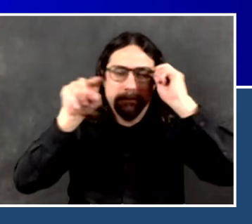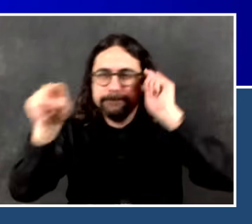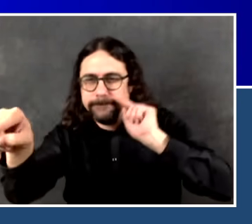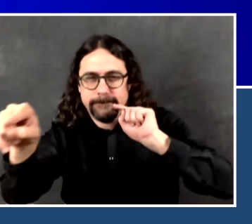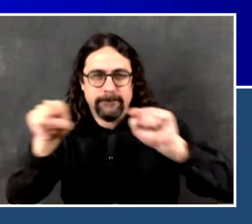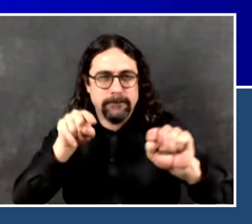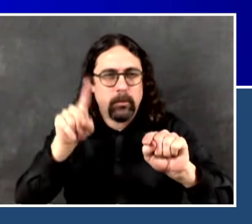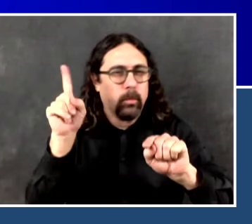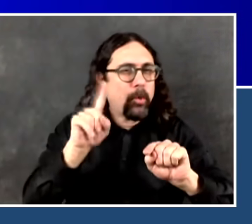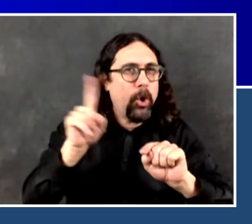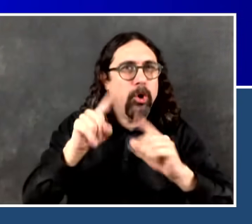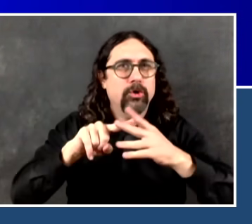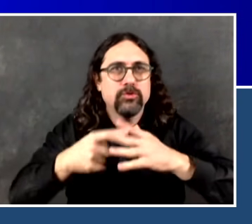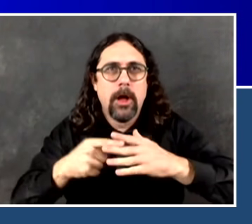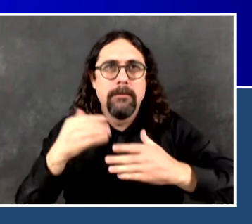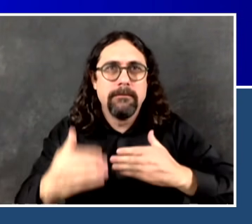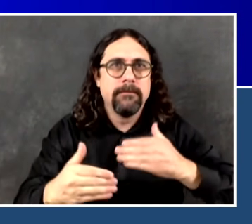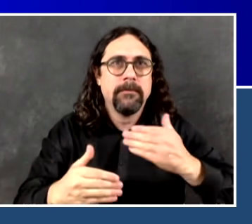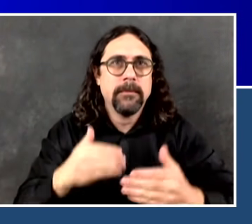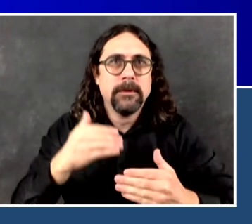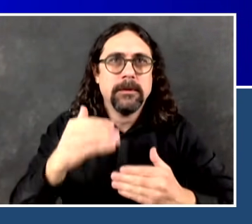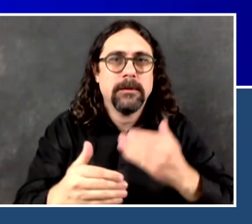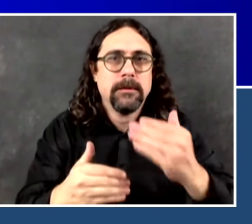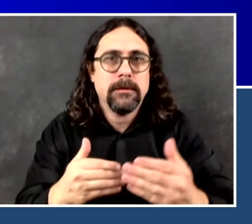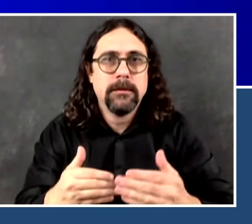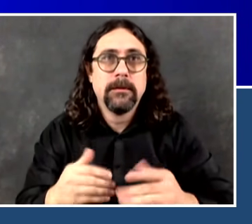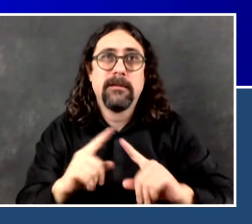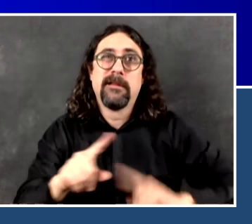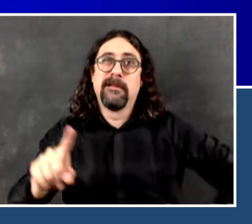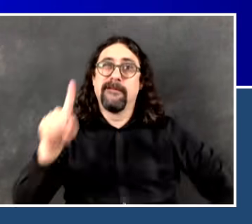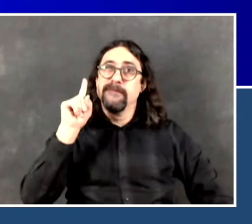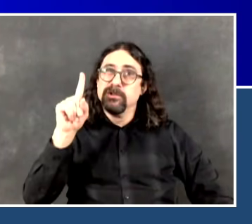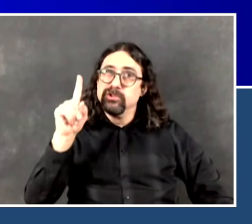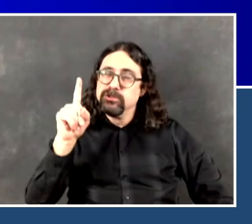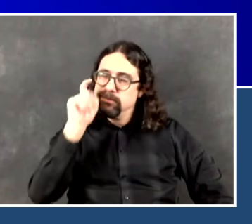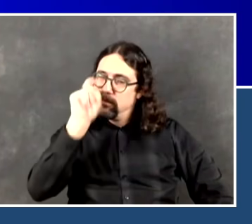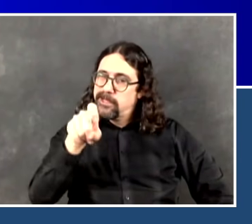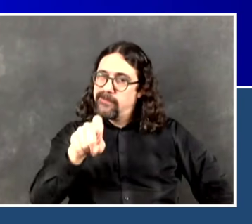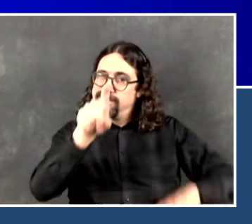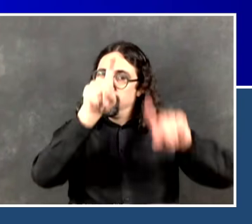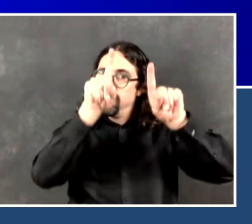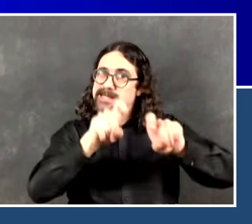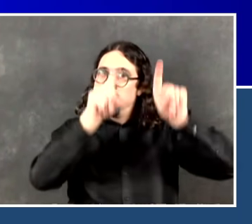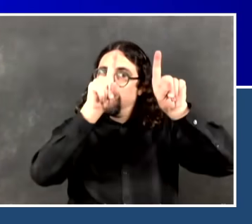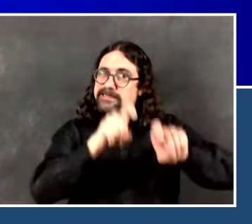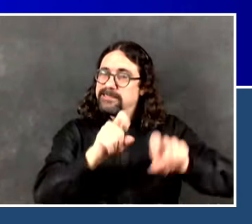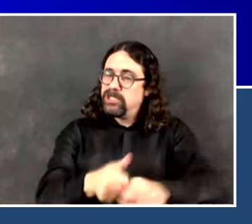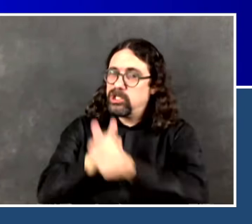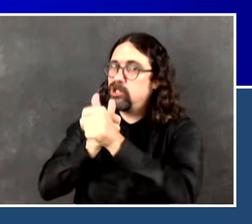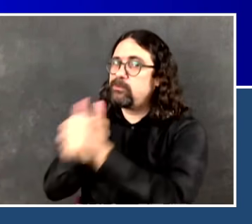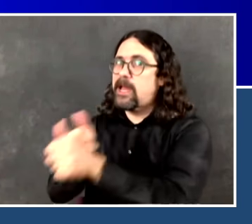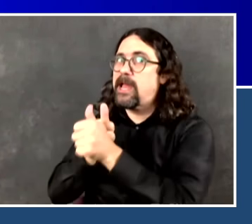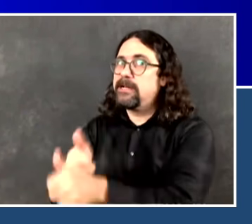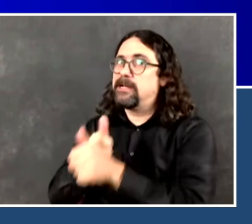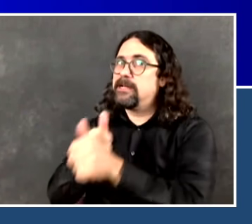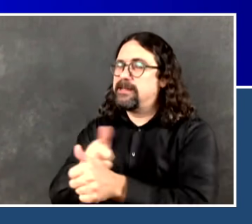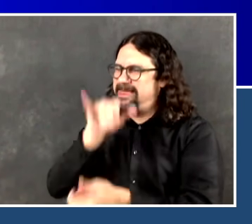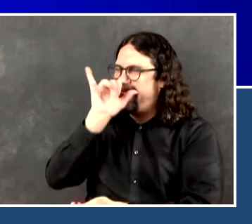EFW ADYS AGO. TH ATWIDE SPREAD EFFORT TO TEST AS